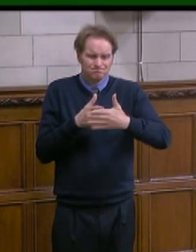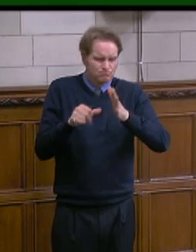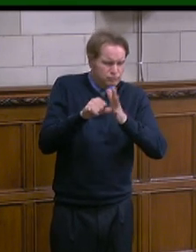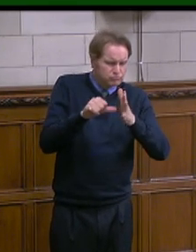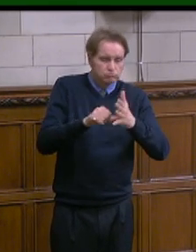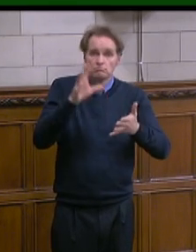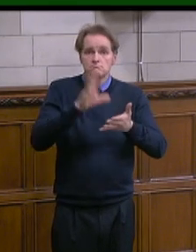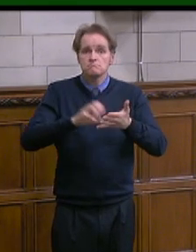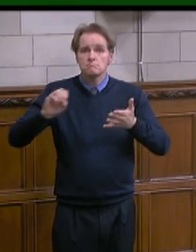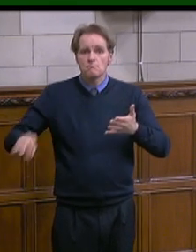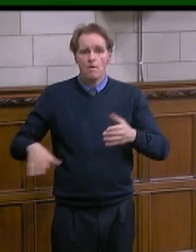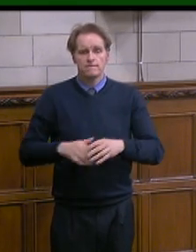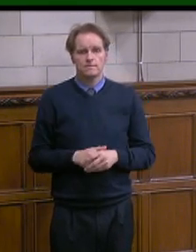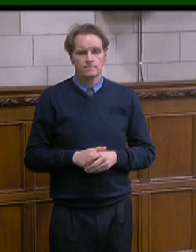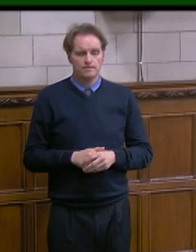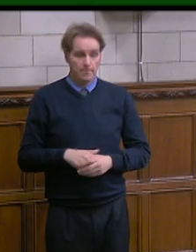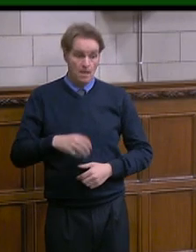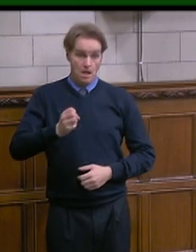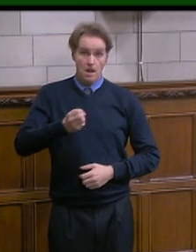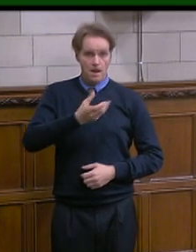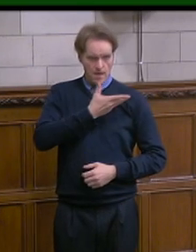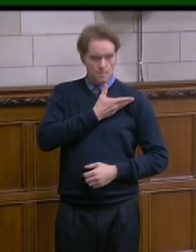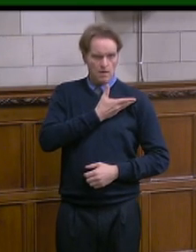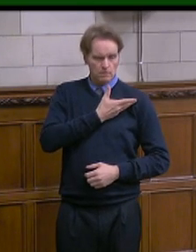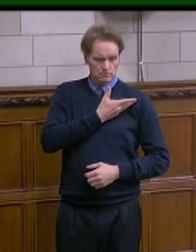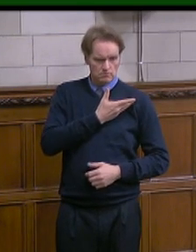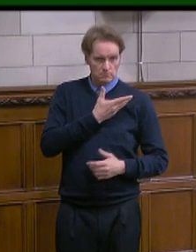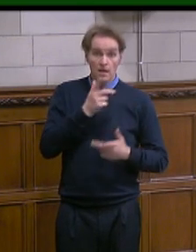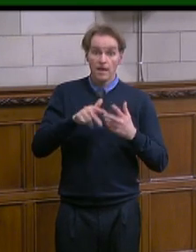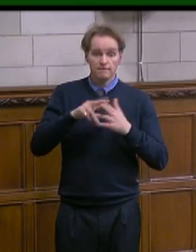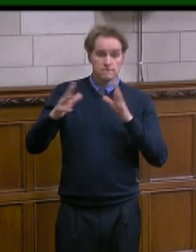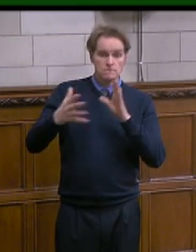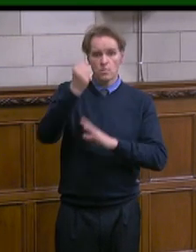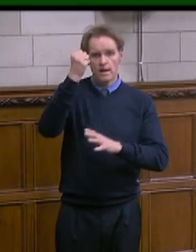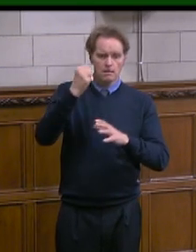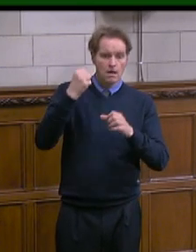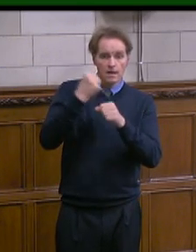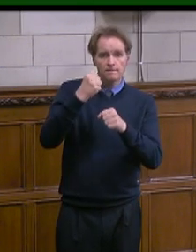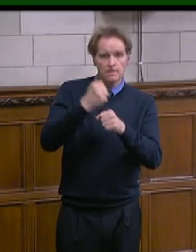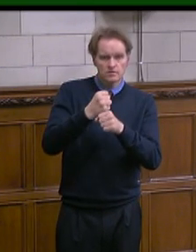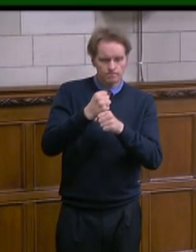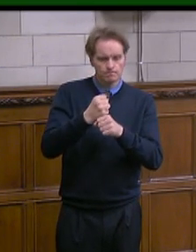The Labour party has said that if we were in Government, we would have a national plan for England.